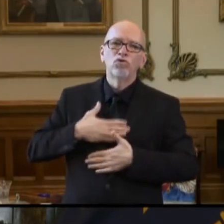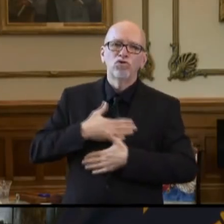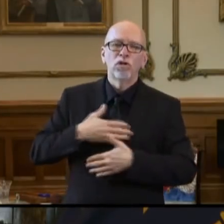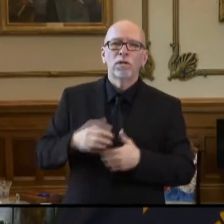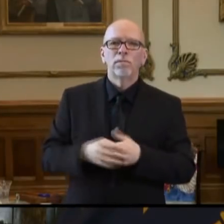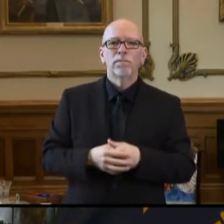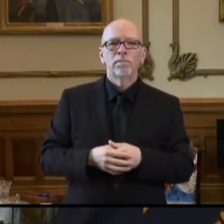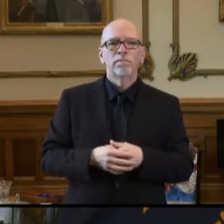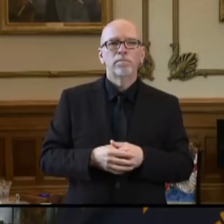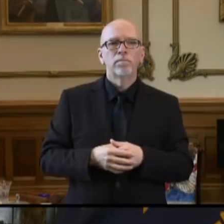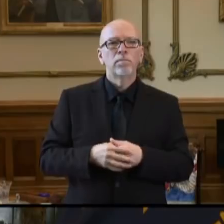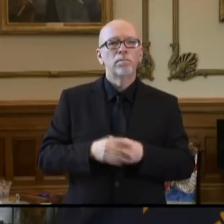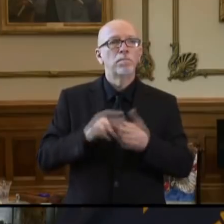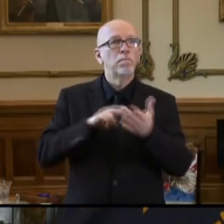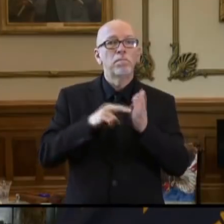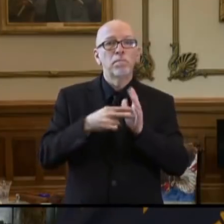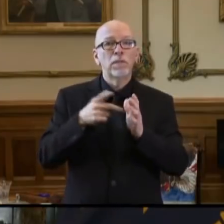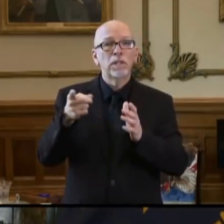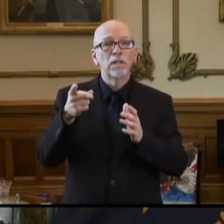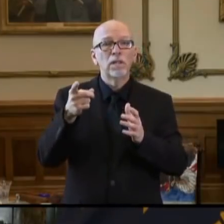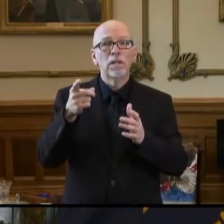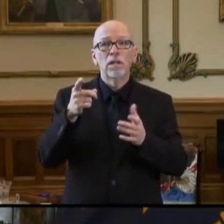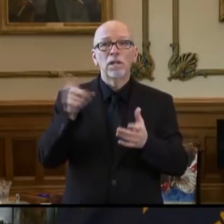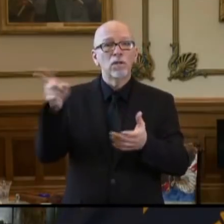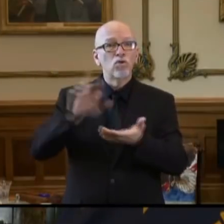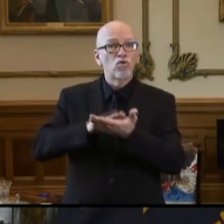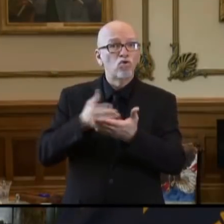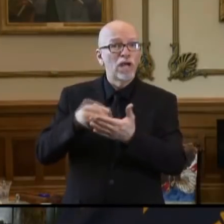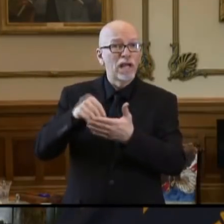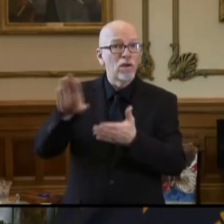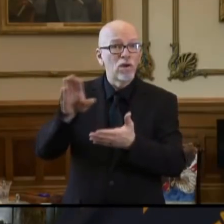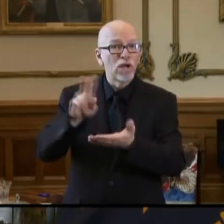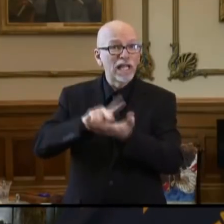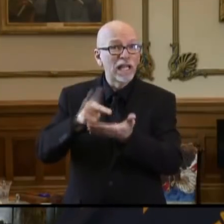US NOTHING IS OFF LIMITS DURING THIS TIME THAT IS SO